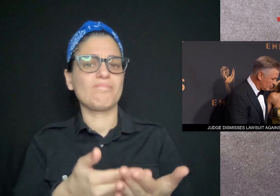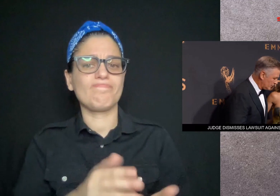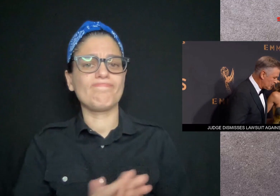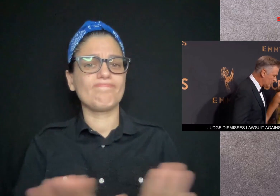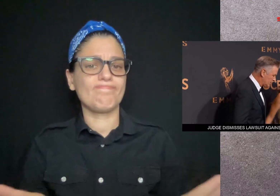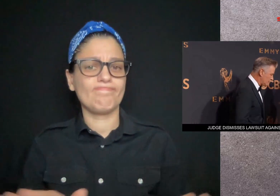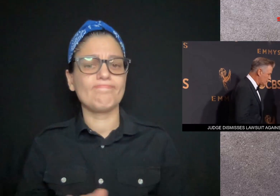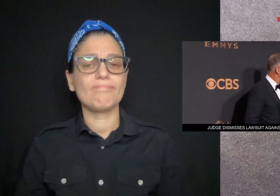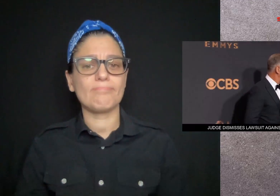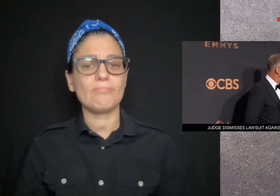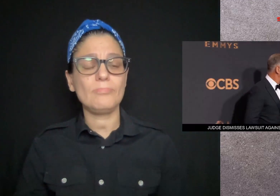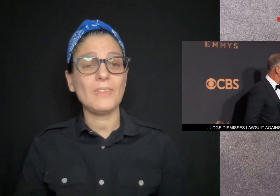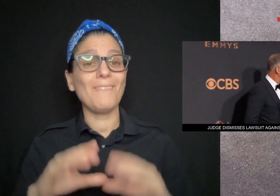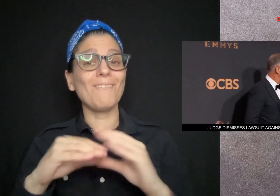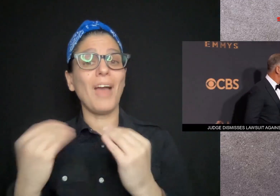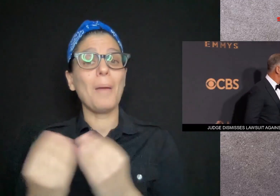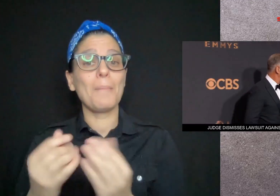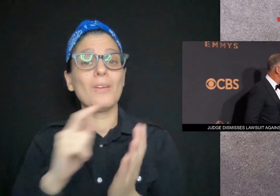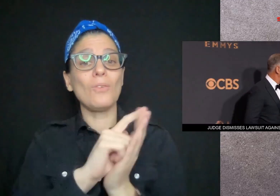even though the judge dismissed the case